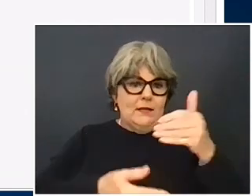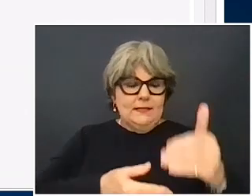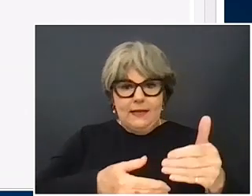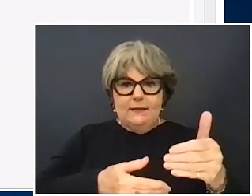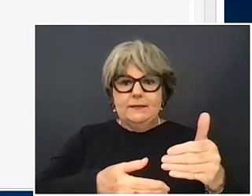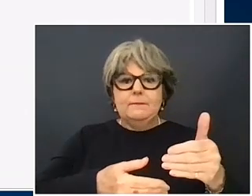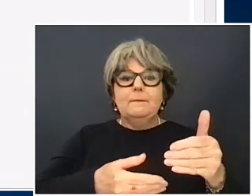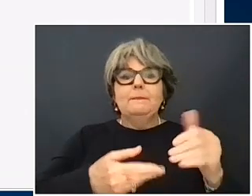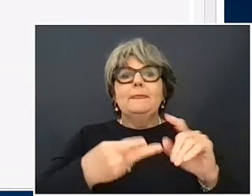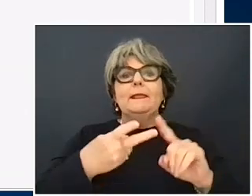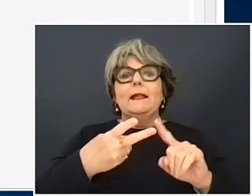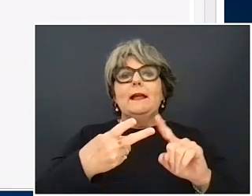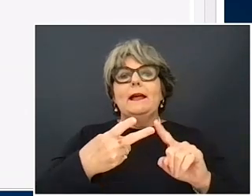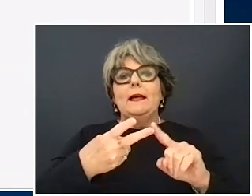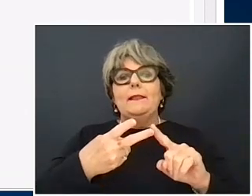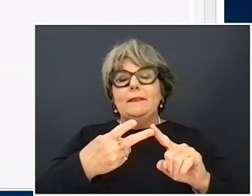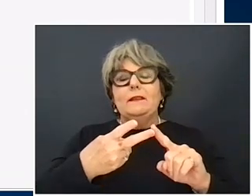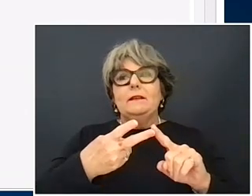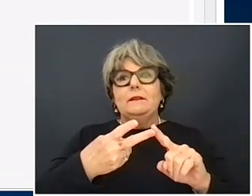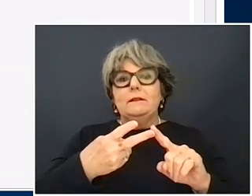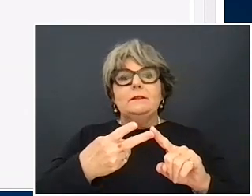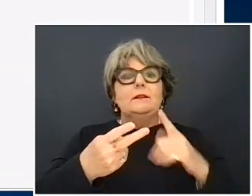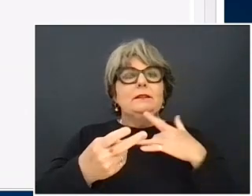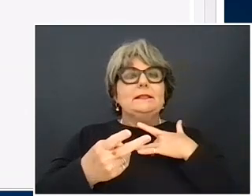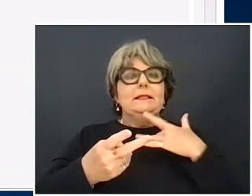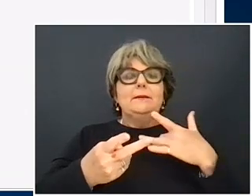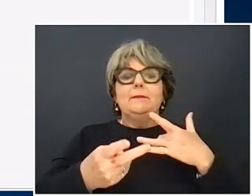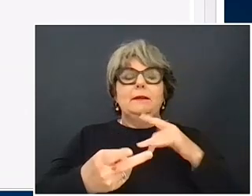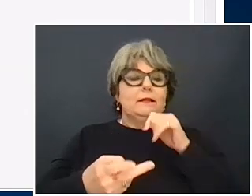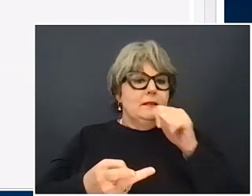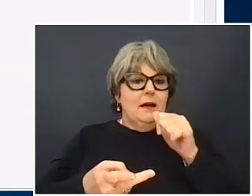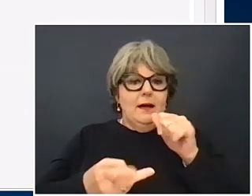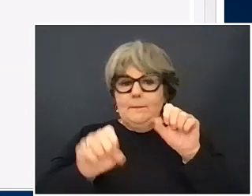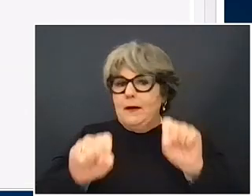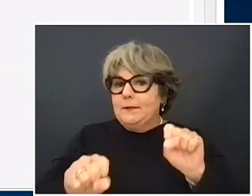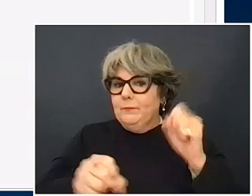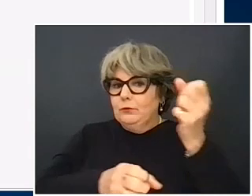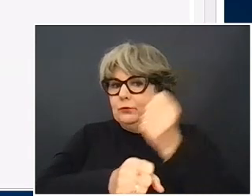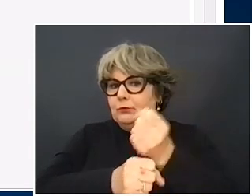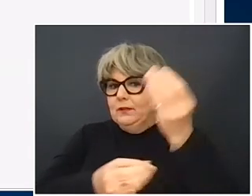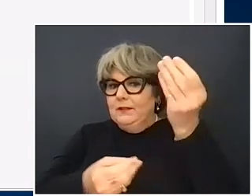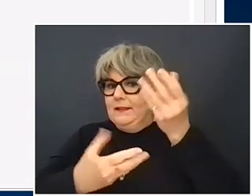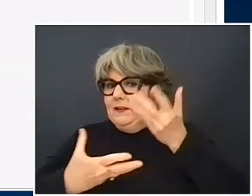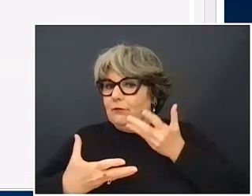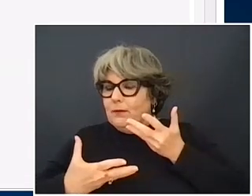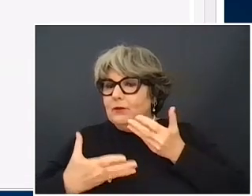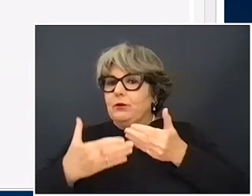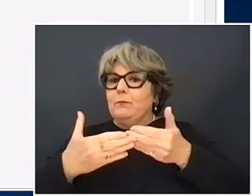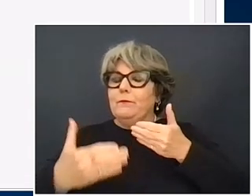NACIQI meeting so that it's generally not possible to get the information before it would be necessary to comment on the